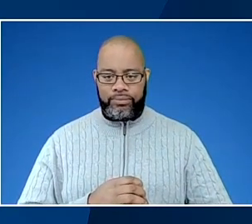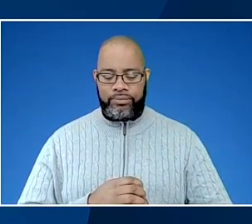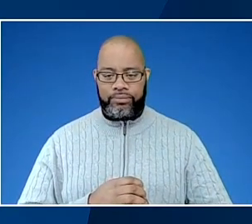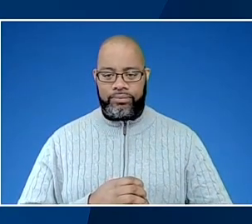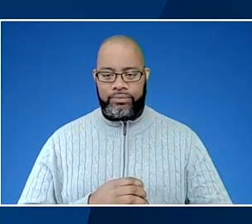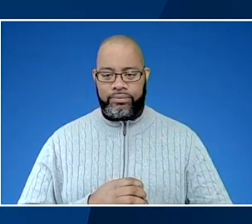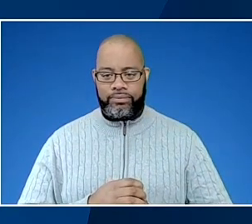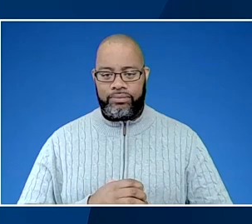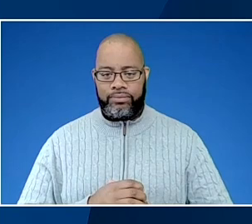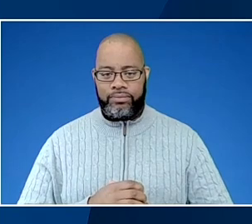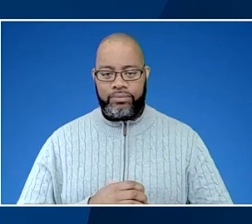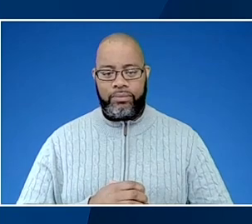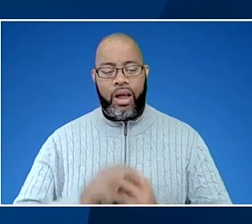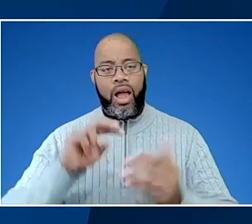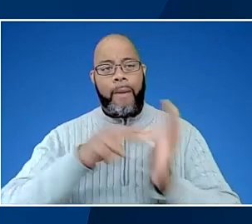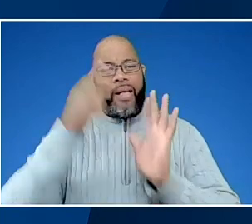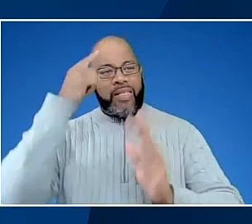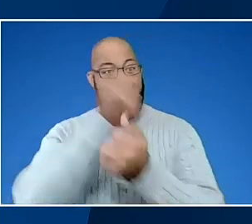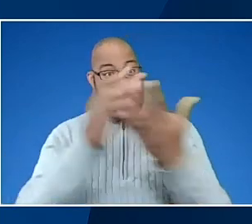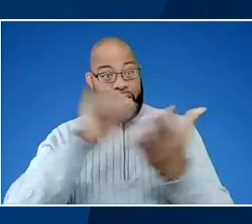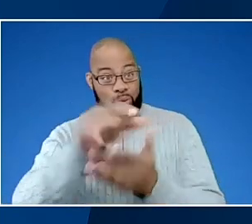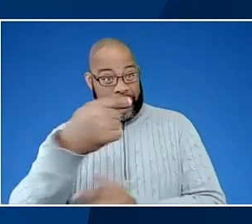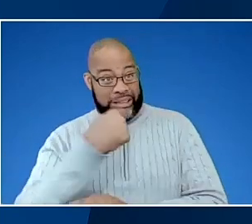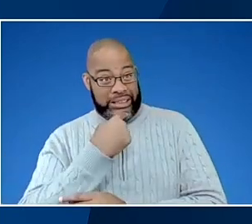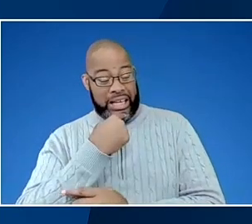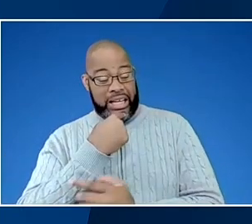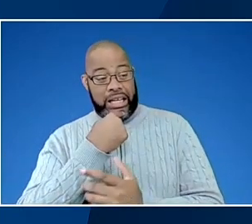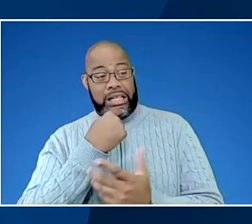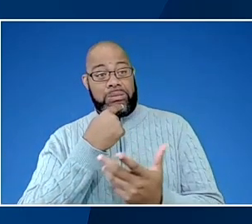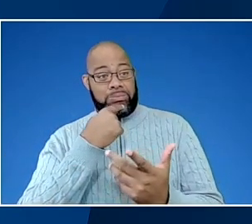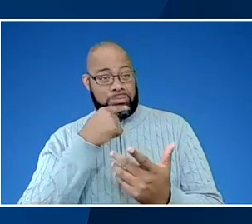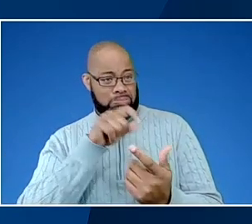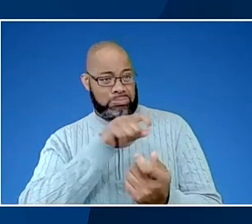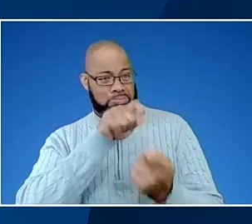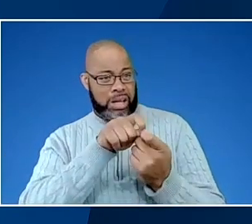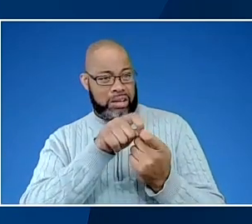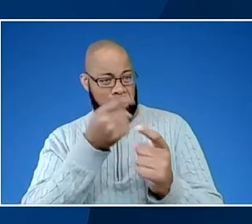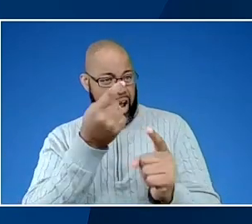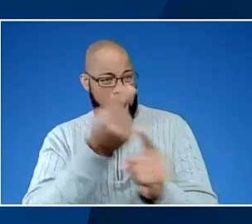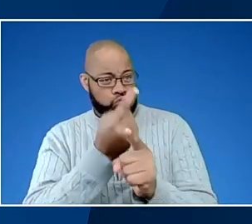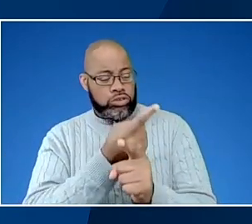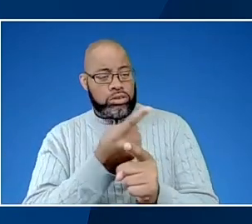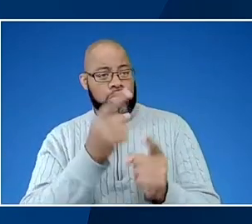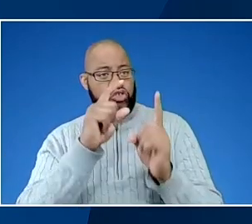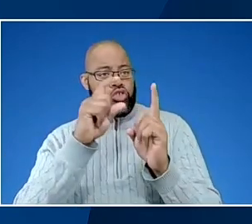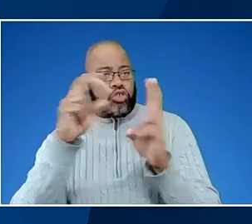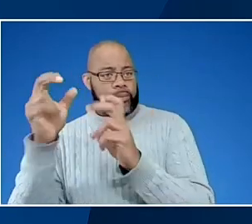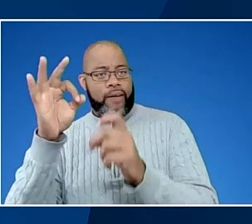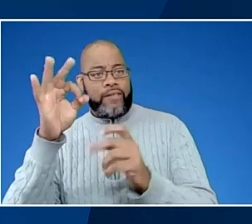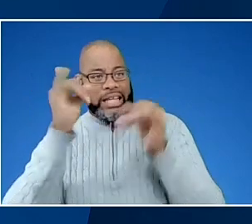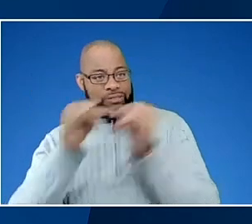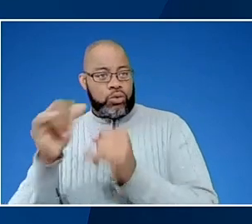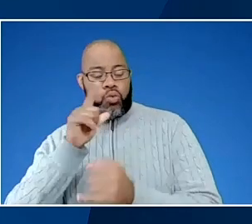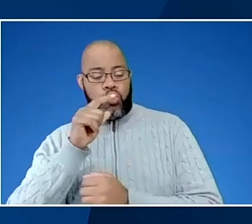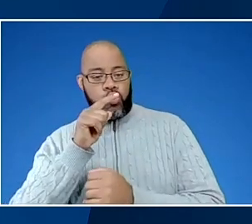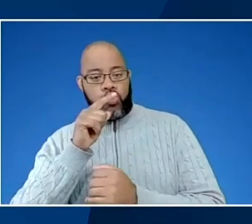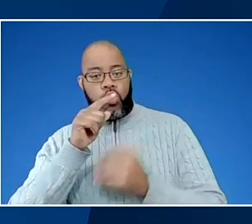No, I mean, I think everything that you've said is accurate in terms of the individuals who are already eligible to